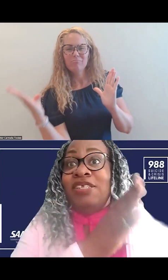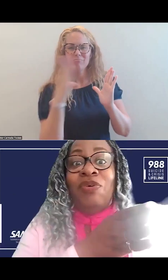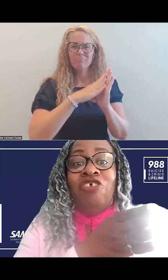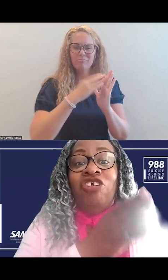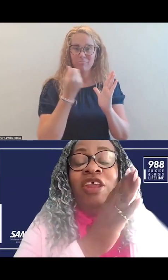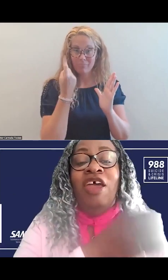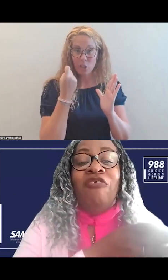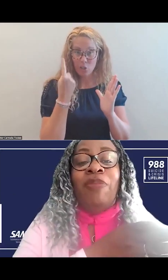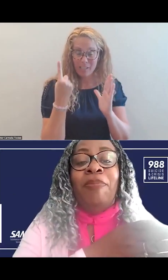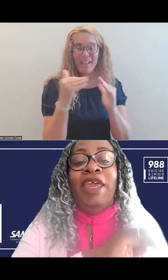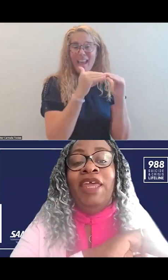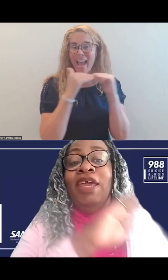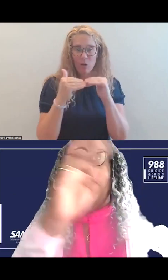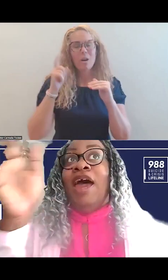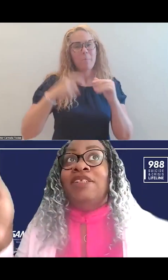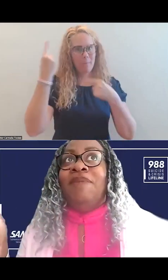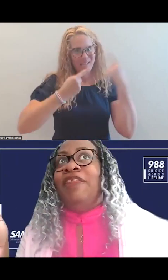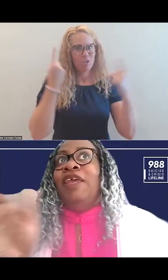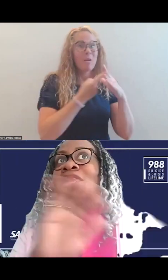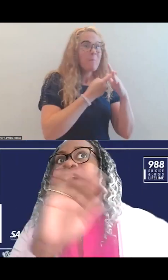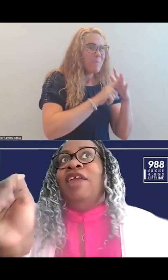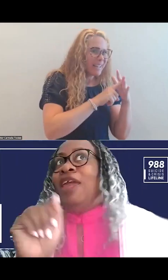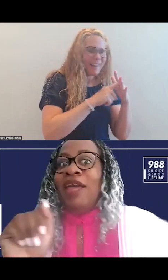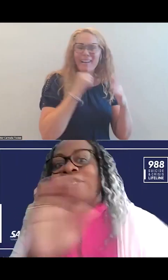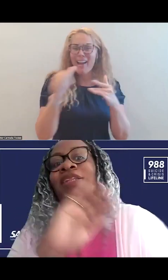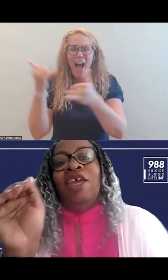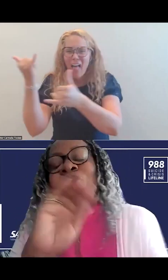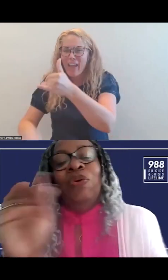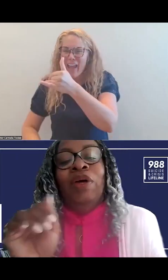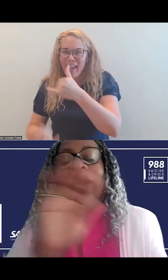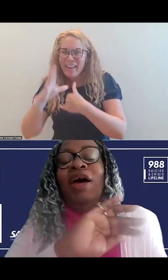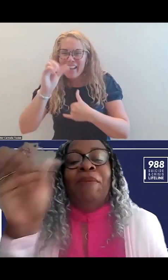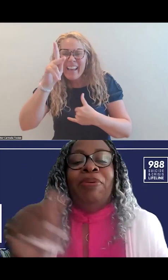CONSIDERATION FROM THE BEGINNING AND NOT JUST SOMETHING THAT YOU